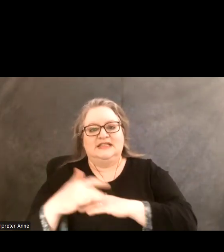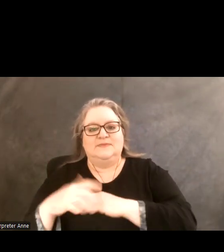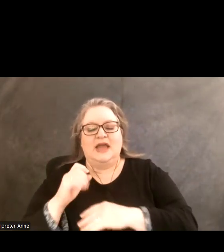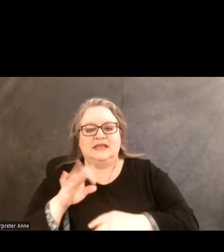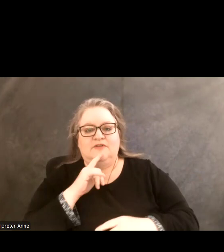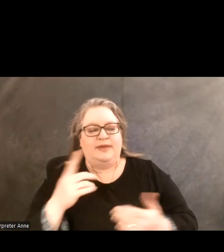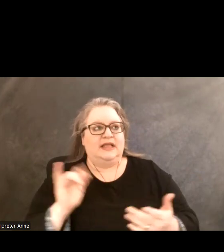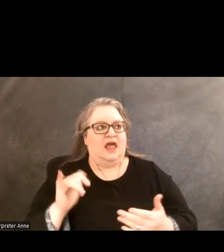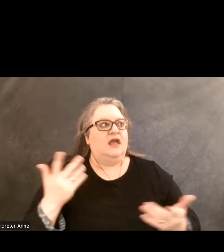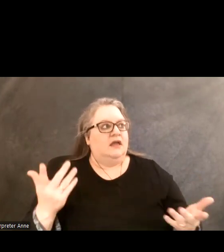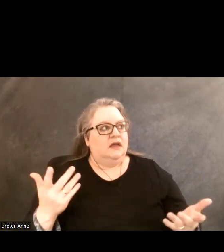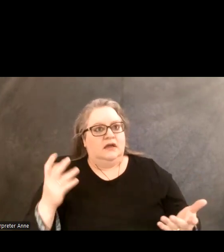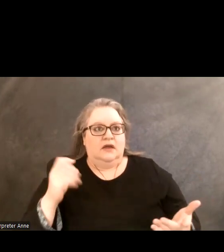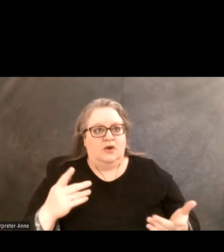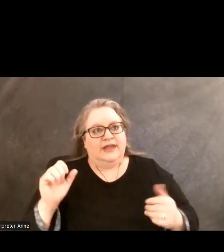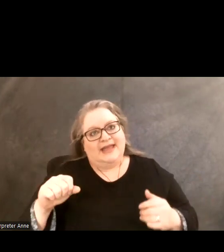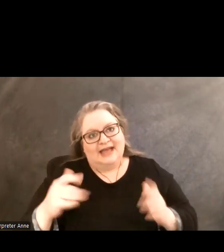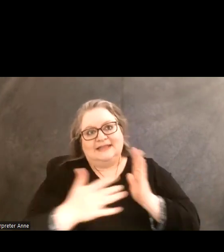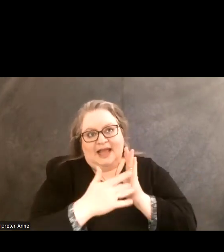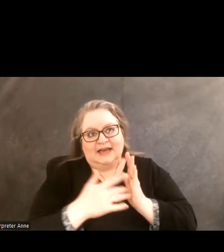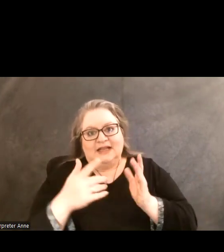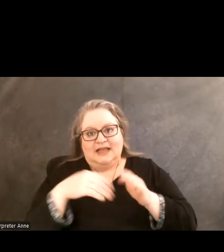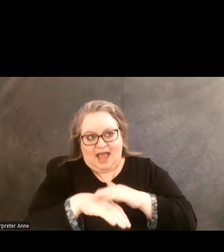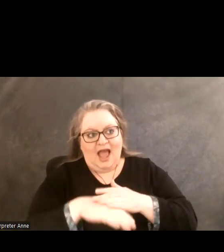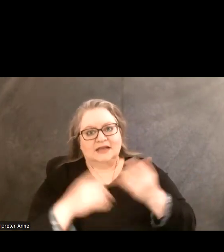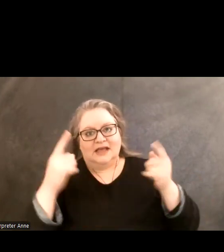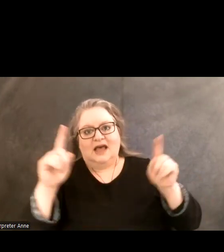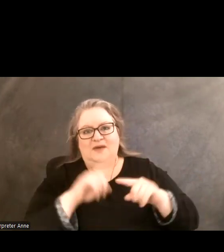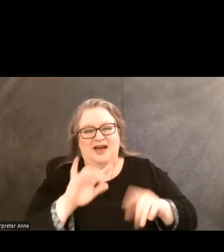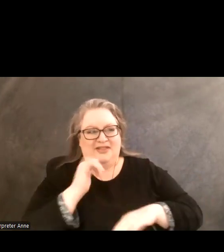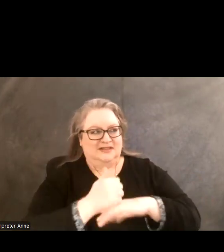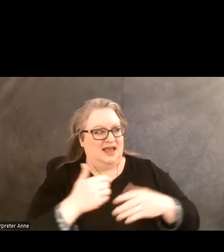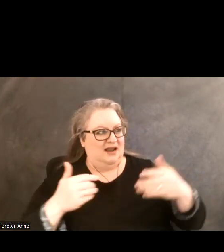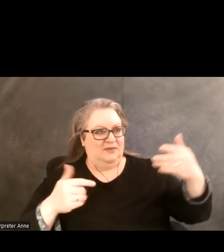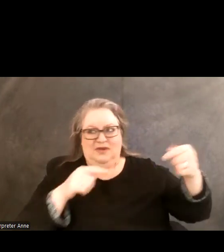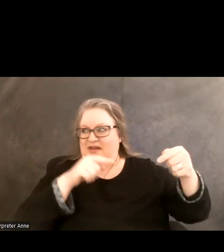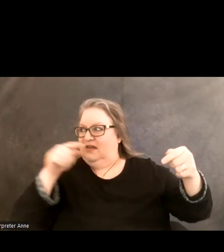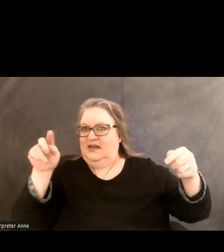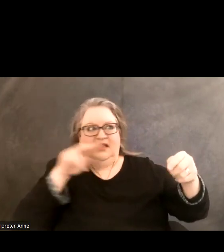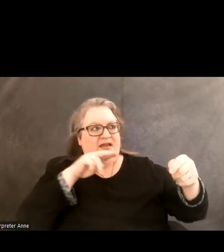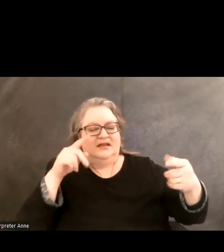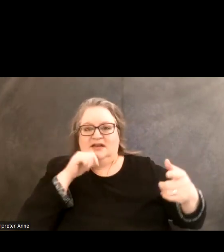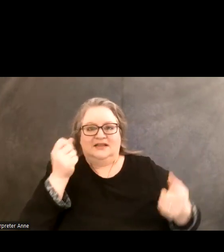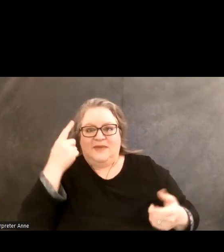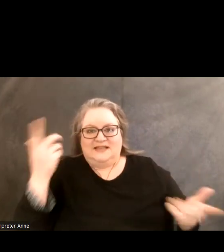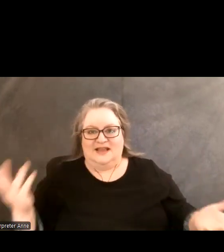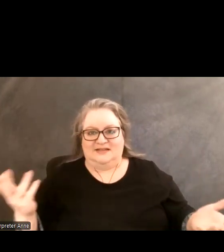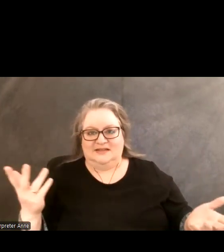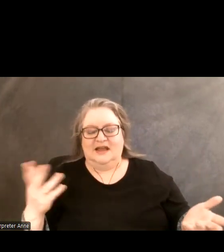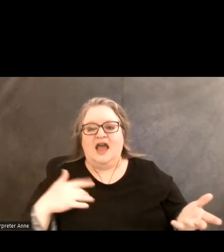Okay, yes, there is technically access, but the set-up doesn't make any sense whatsoever, and I feel like I'm probably going to